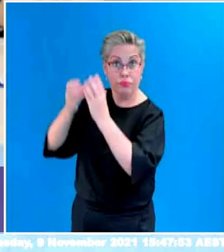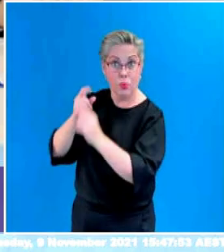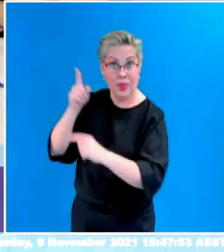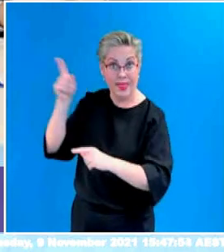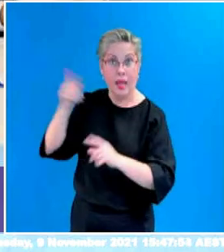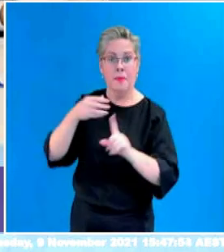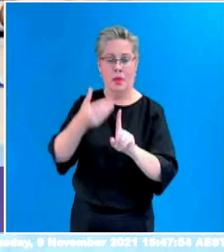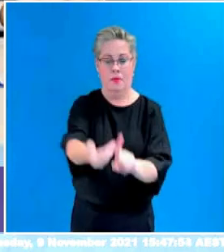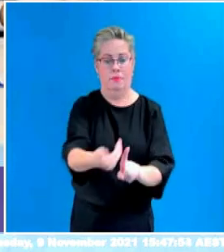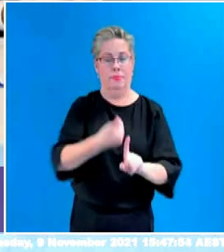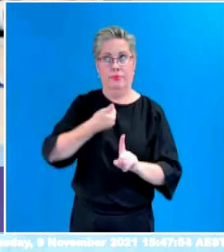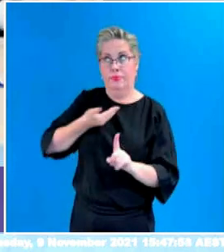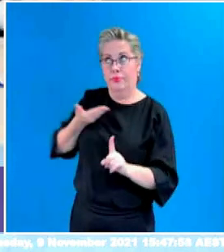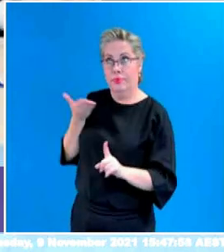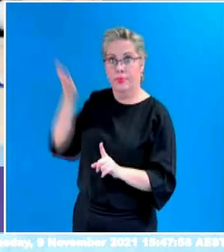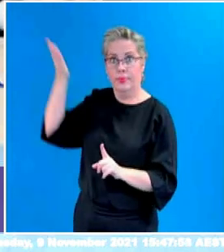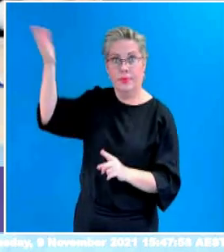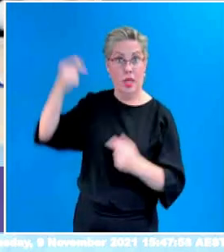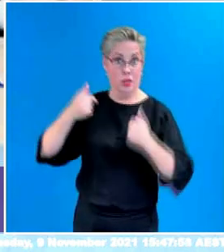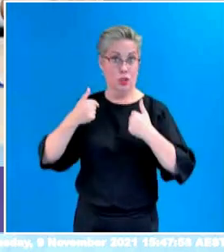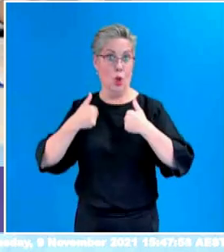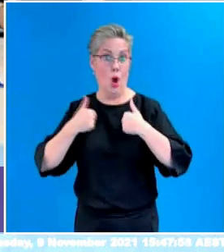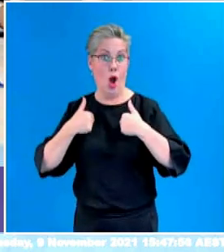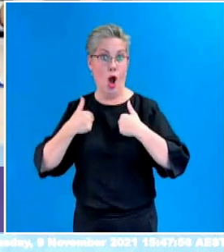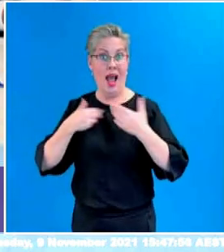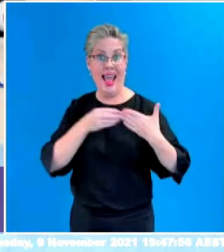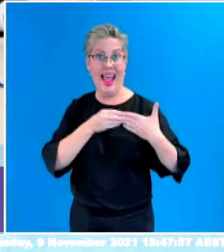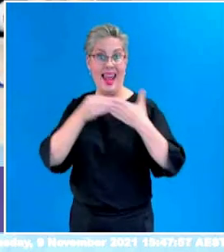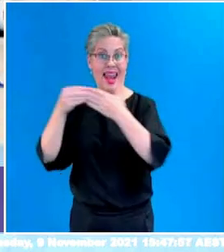Australia's delegation to the last appearance, that's correct.